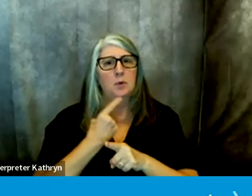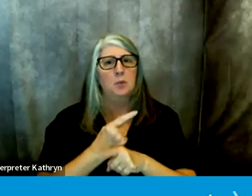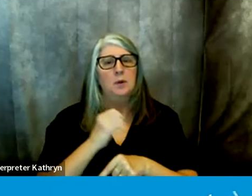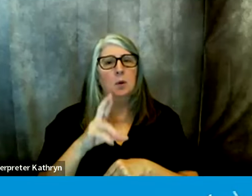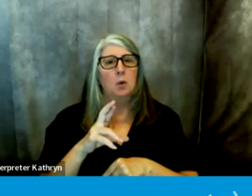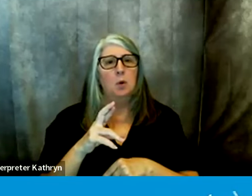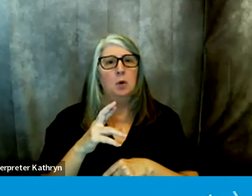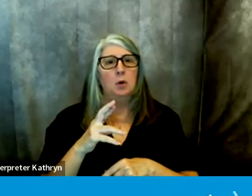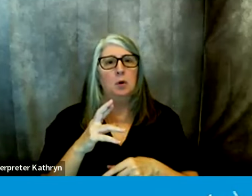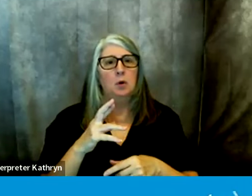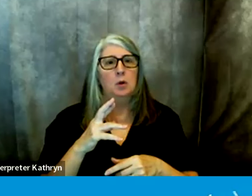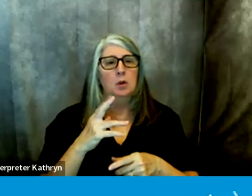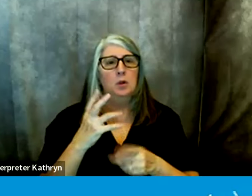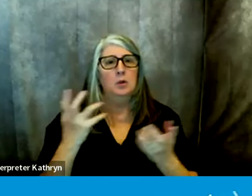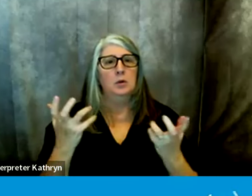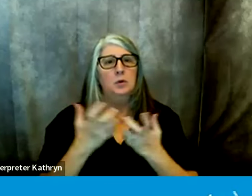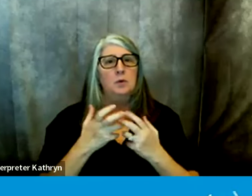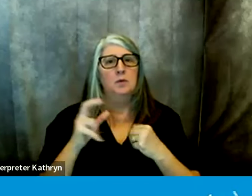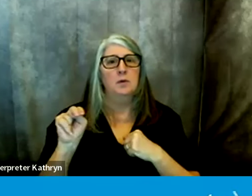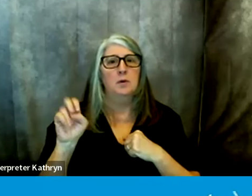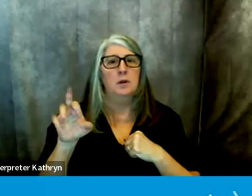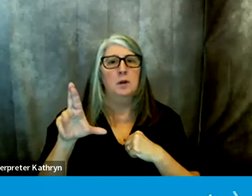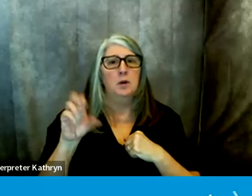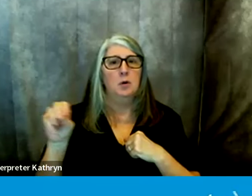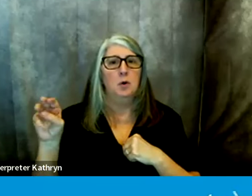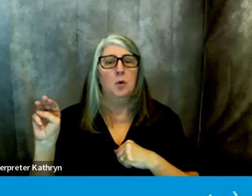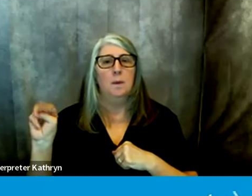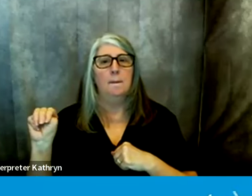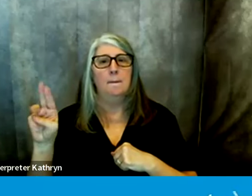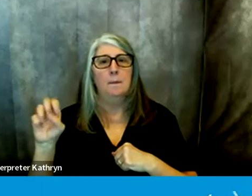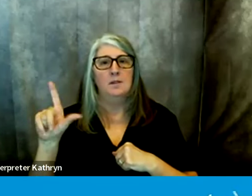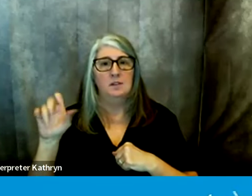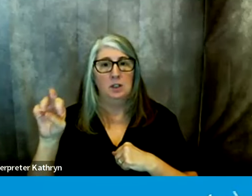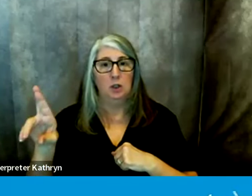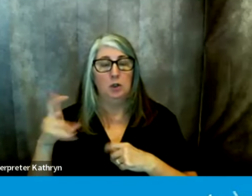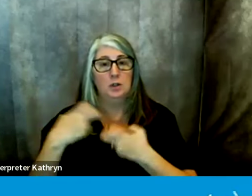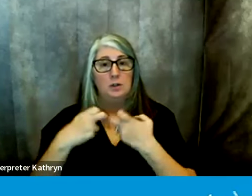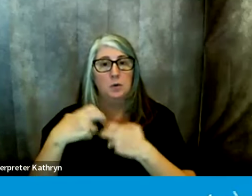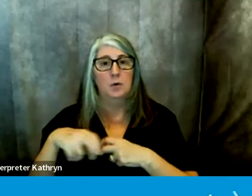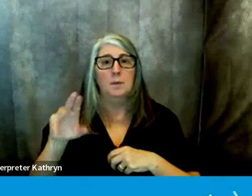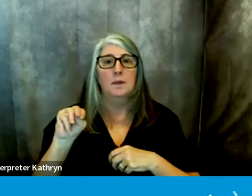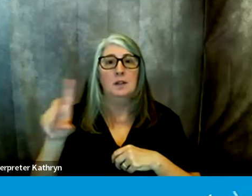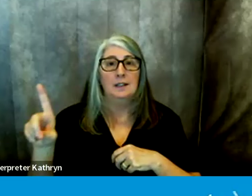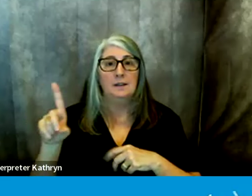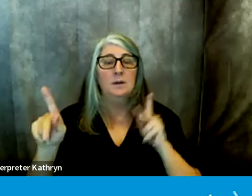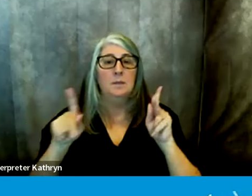for neuromuscular disorder, muscular dystrophy, individuals who receive tracheostomy